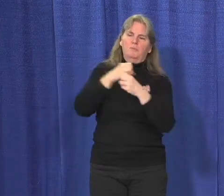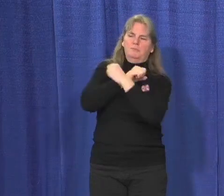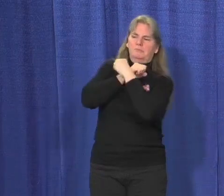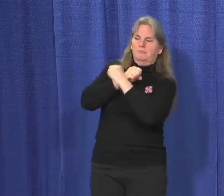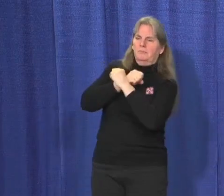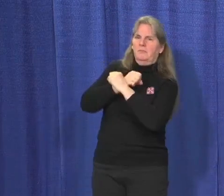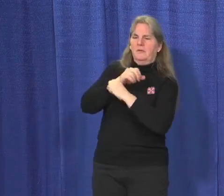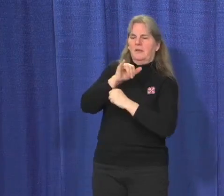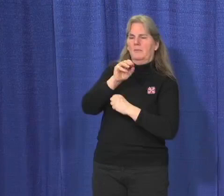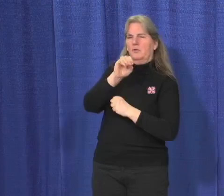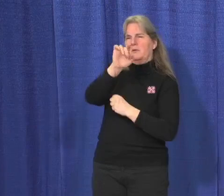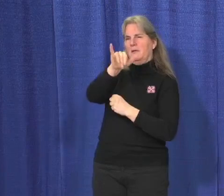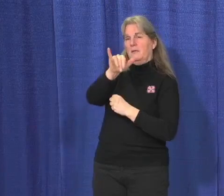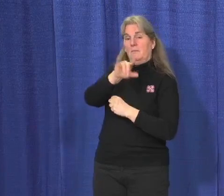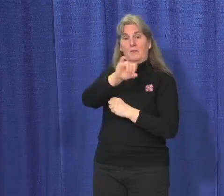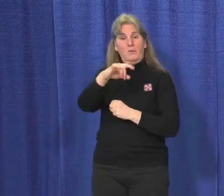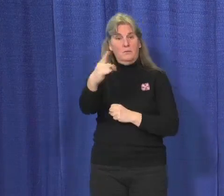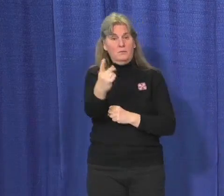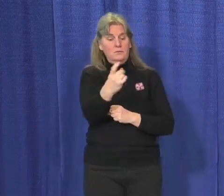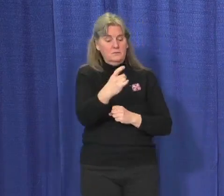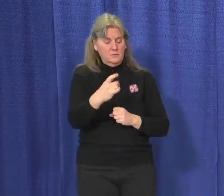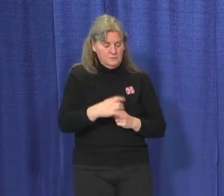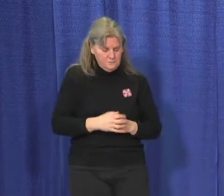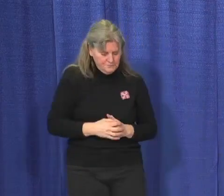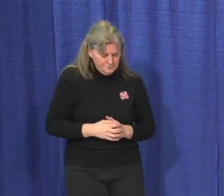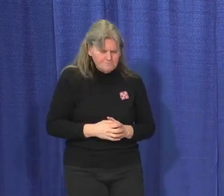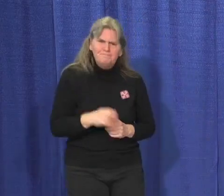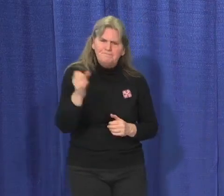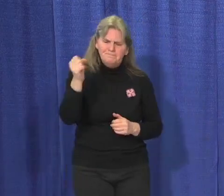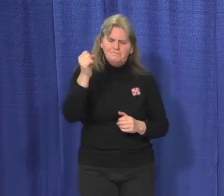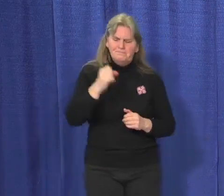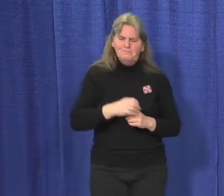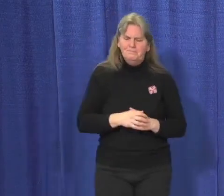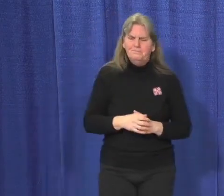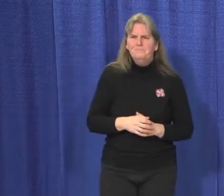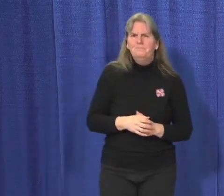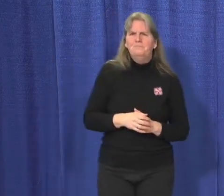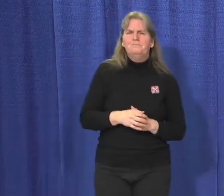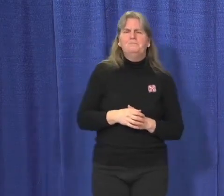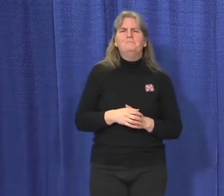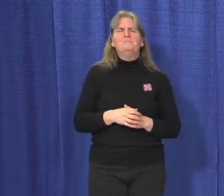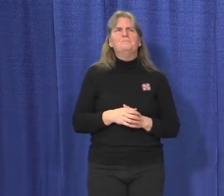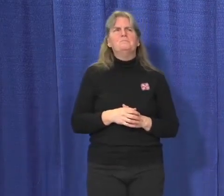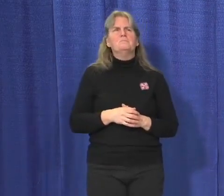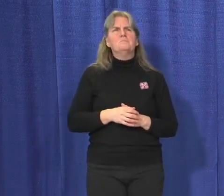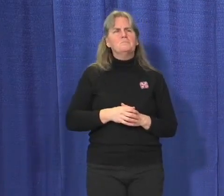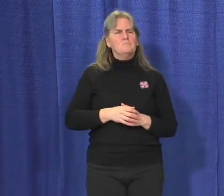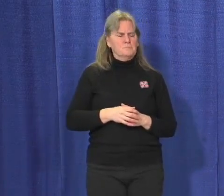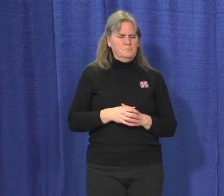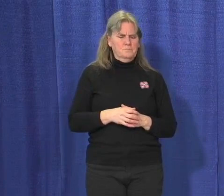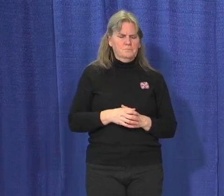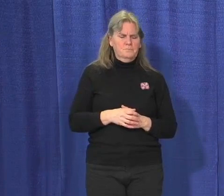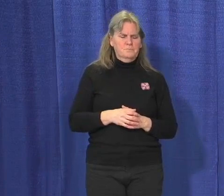Pat: Do you have another question Nick? Sous vide to one more if